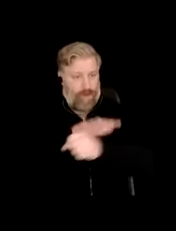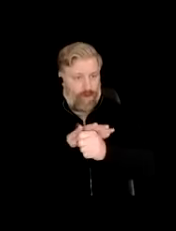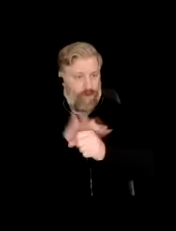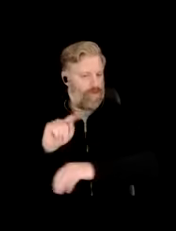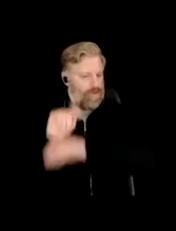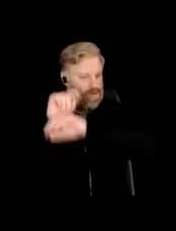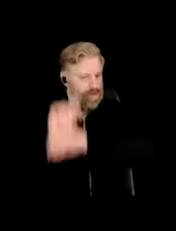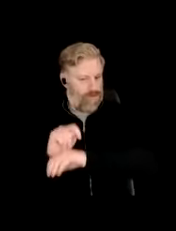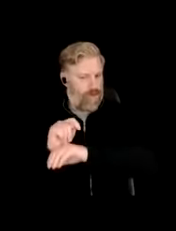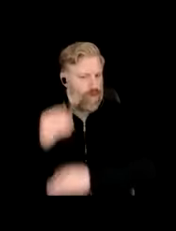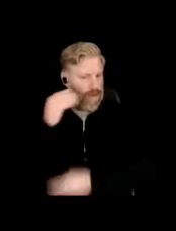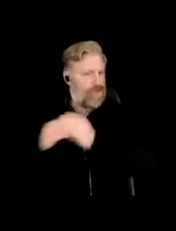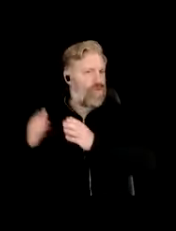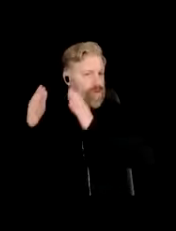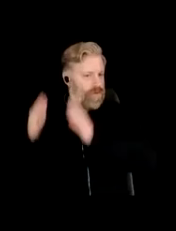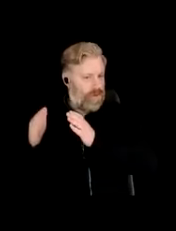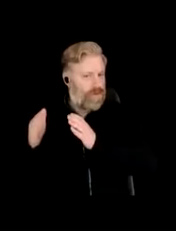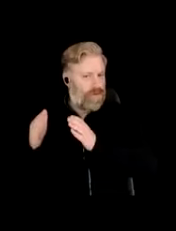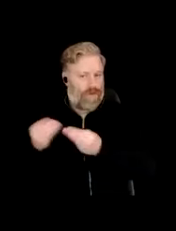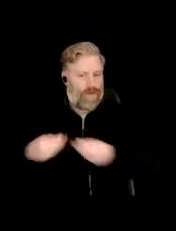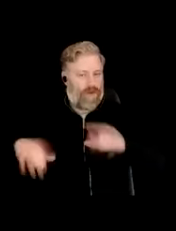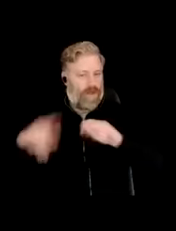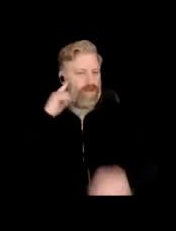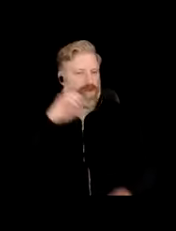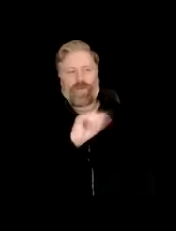and contemporary lands of the Dakota and Ojibwe people.